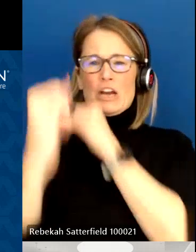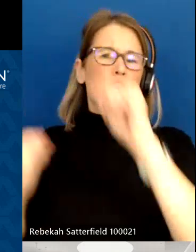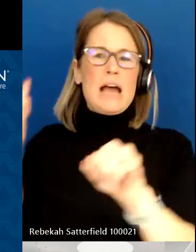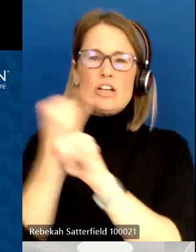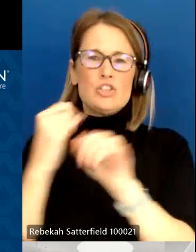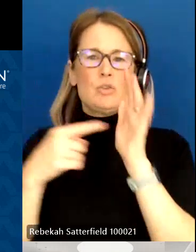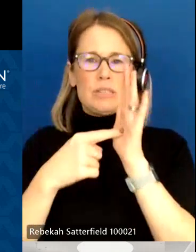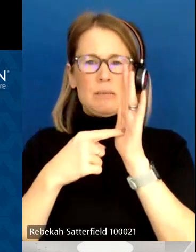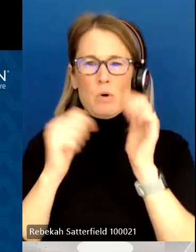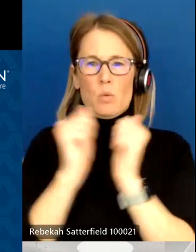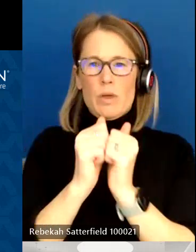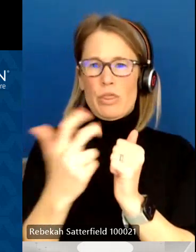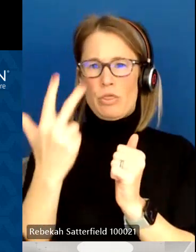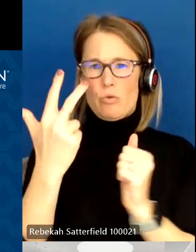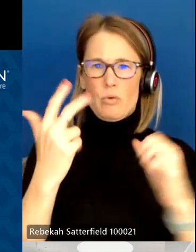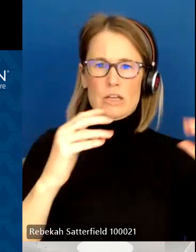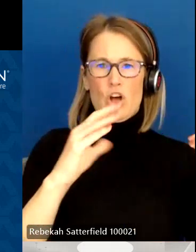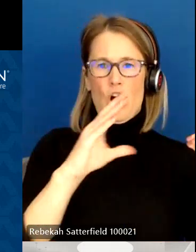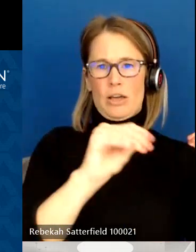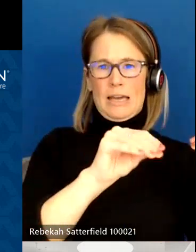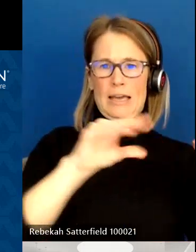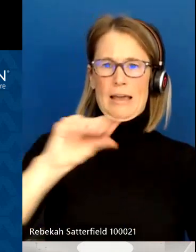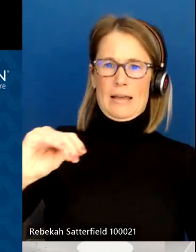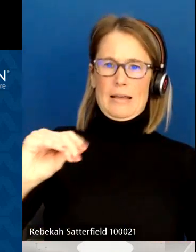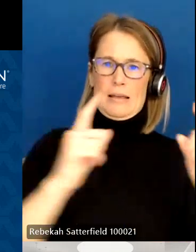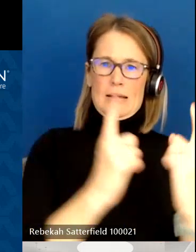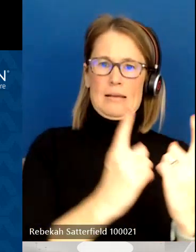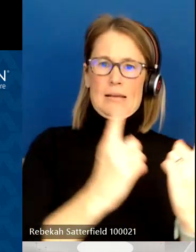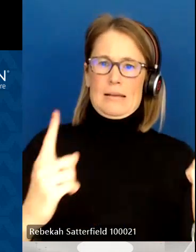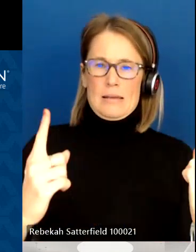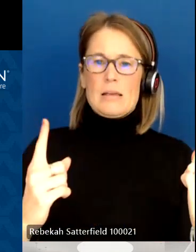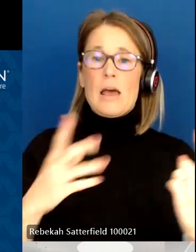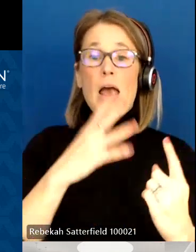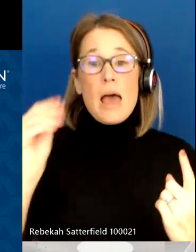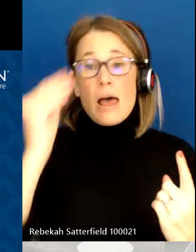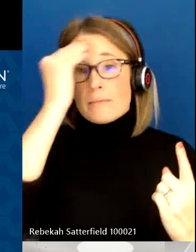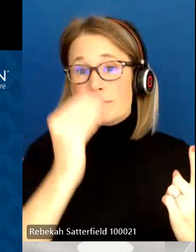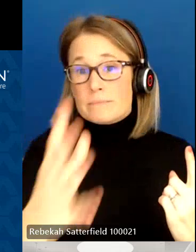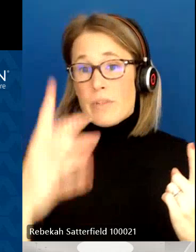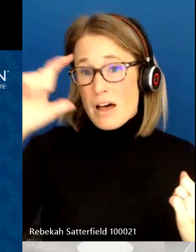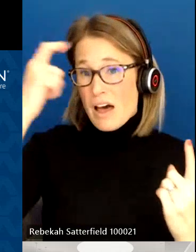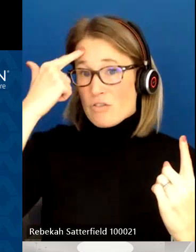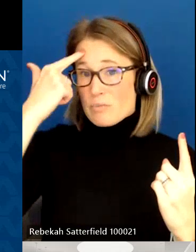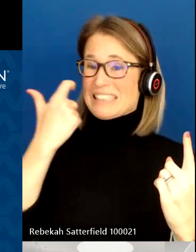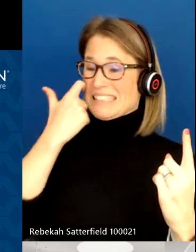to know that the the government is actually coming out right now they I participated in a study that